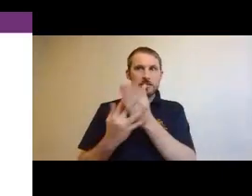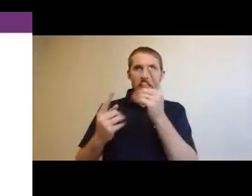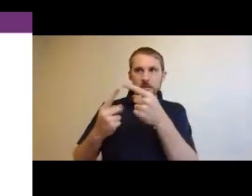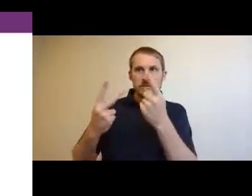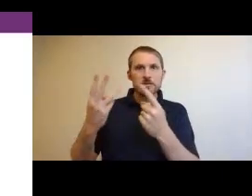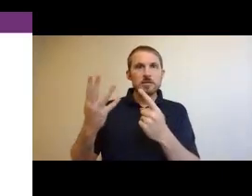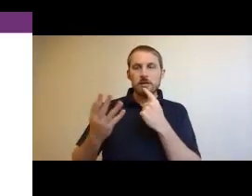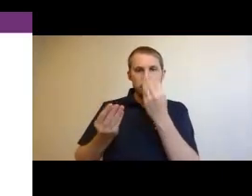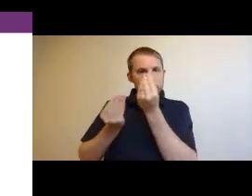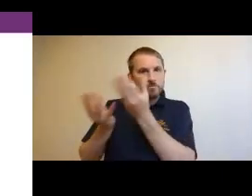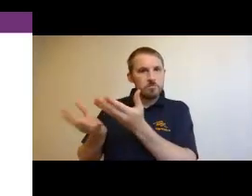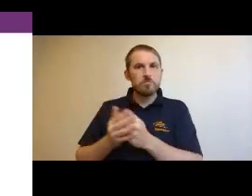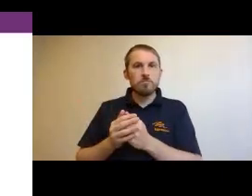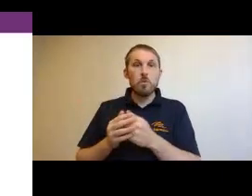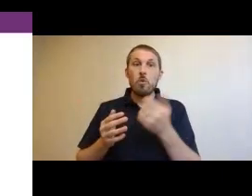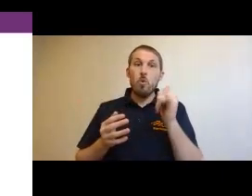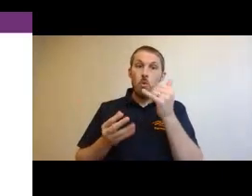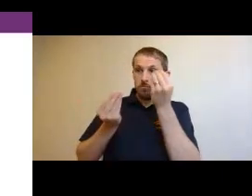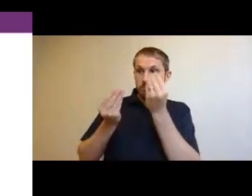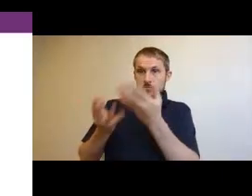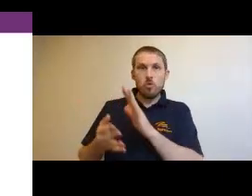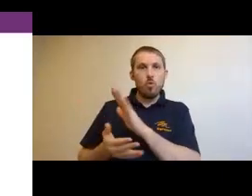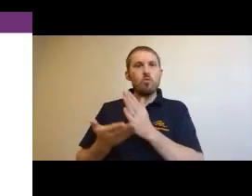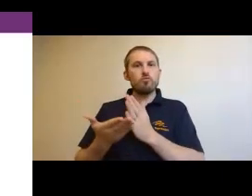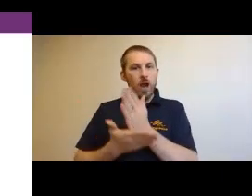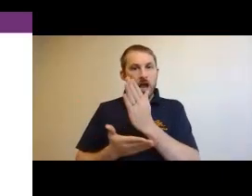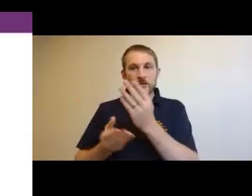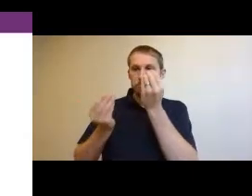rights and which organisations can support them to speak up,